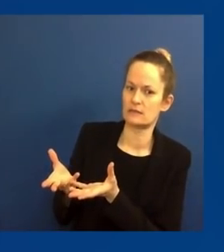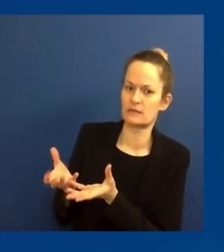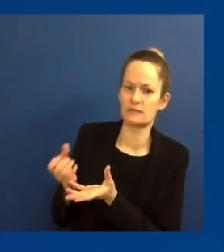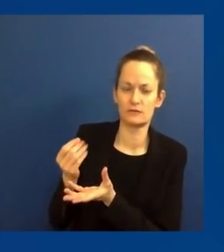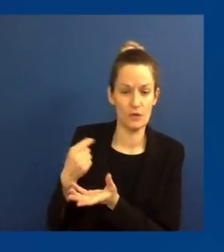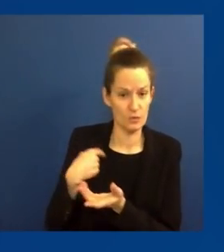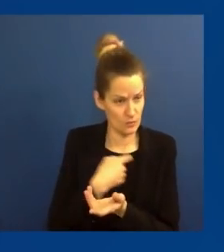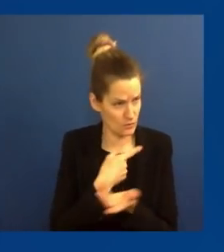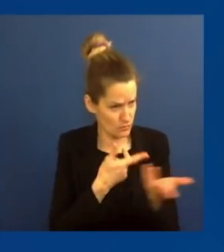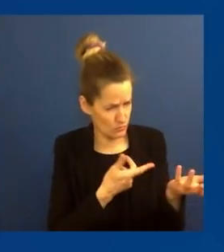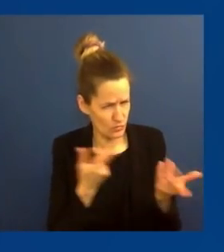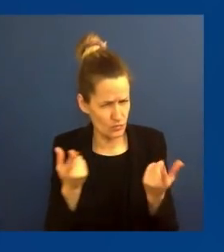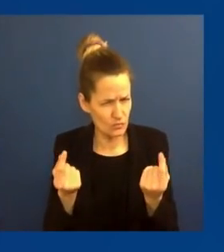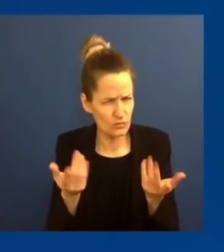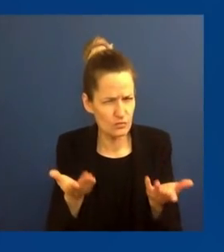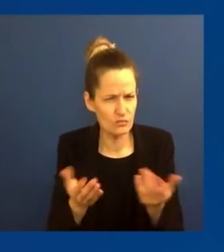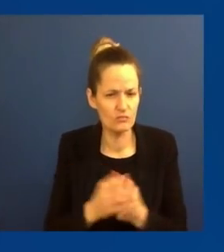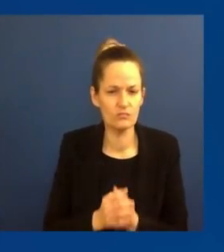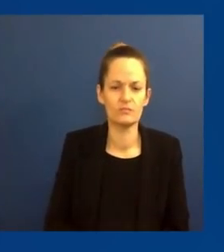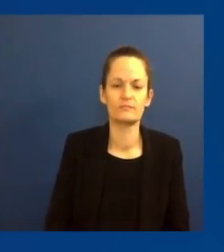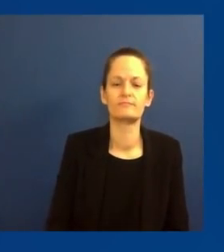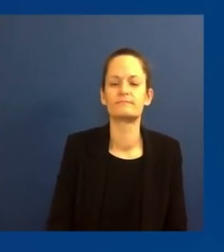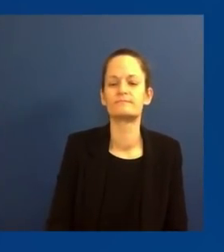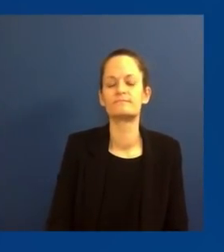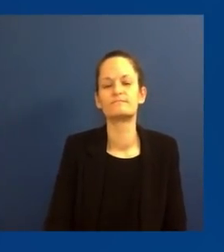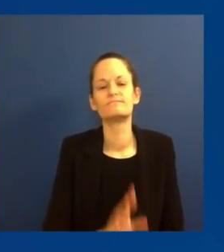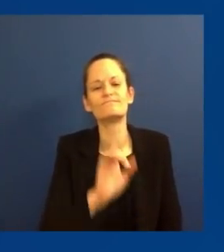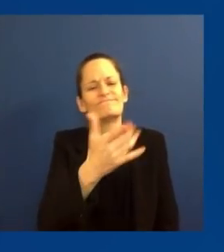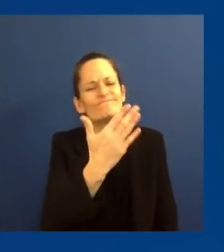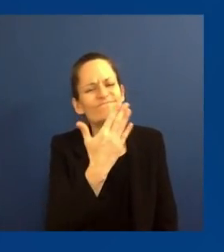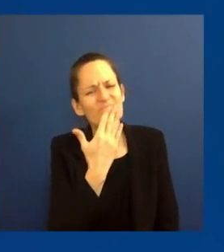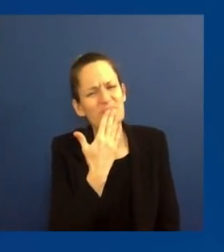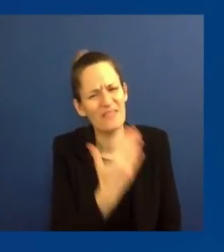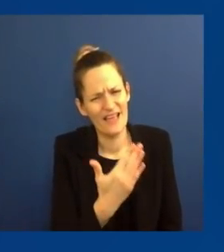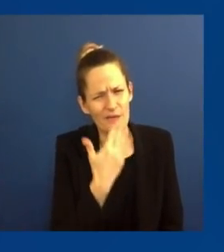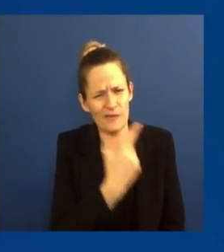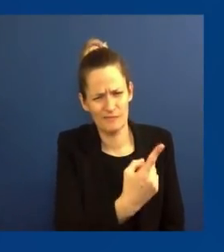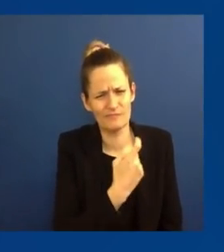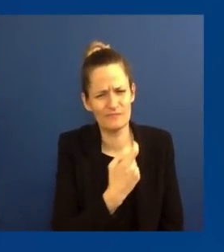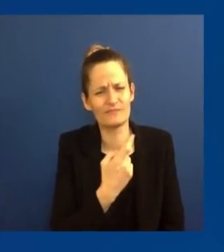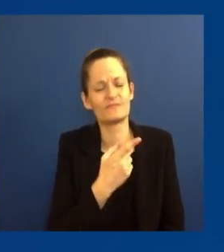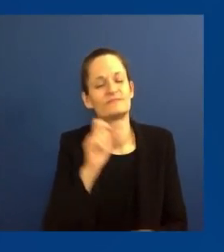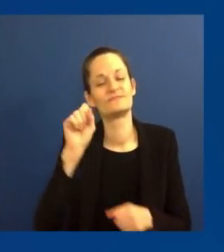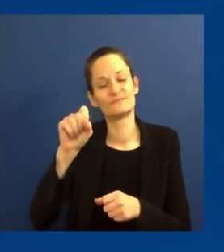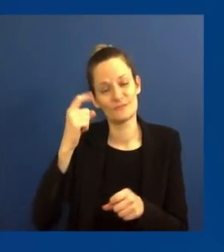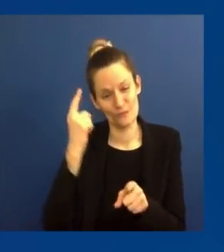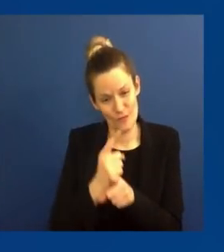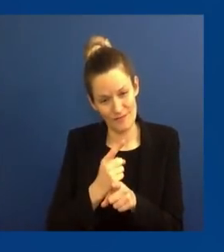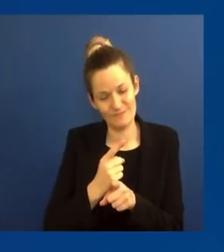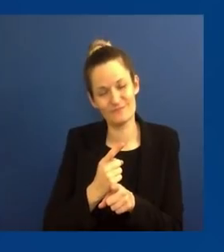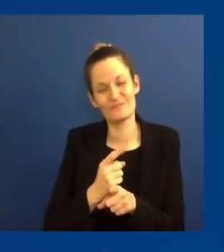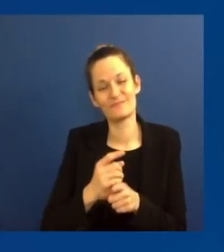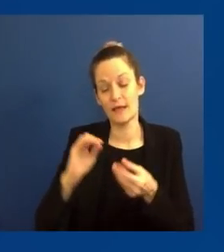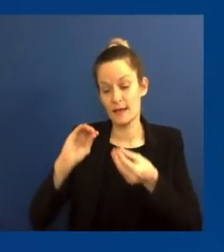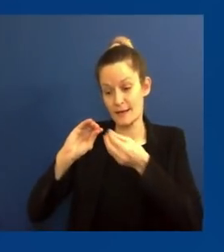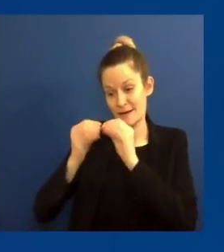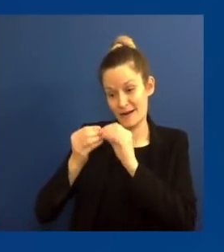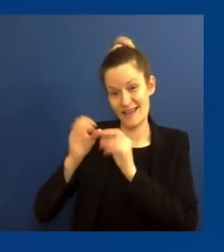Dr. Walensky: Yeah, thank you, Zeke. So, let me just say: Cases are coming down. They have just started to crest in some of these places and started to come down.